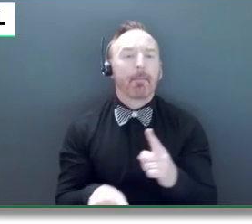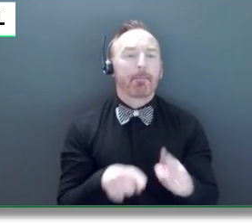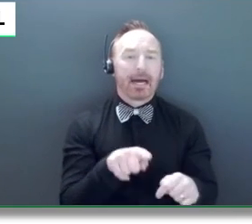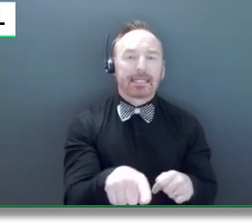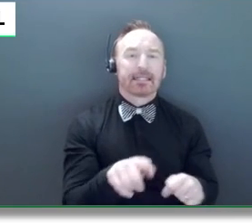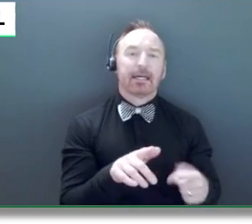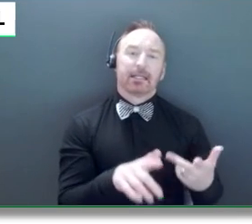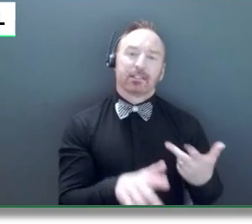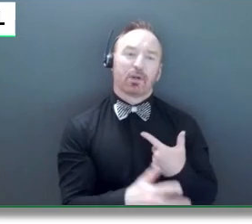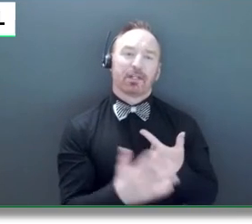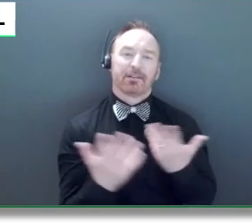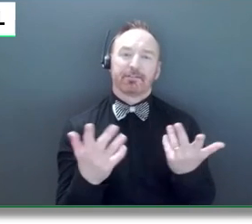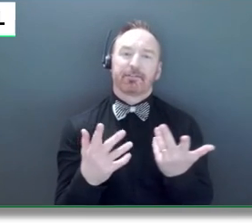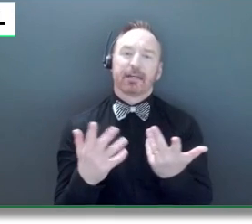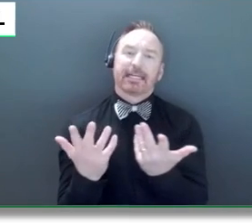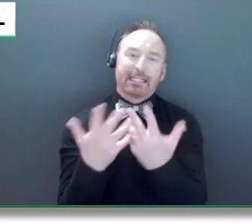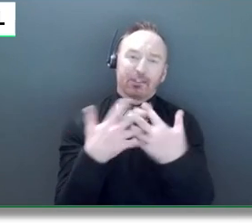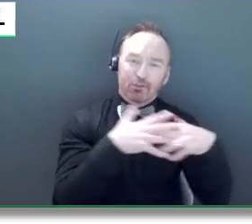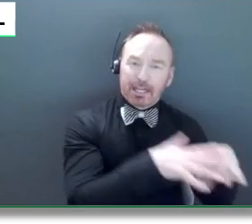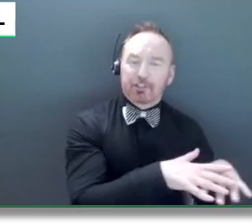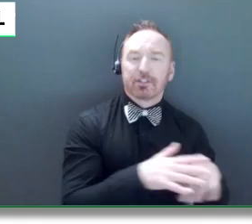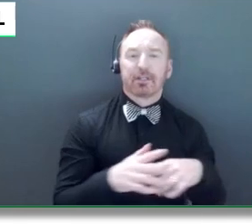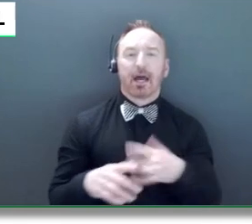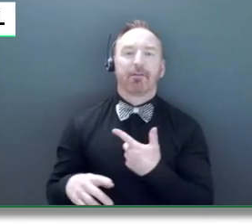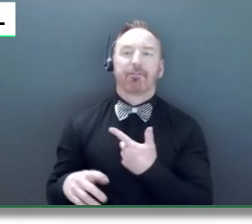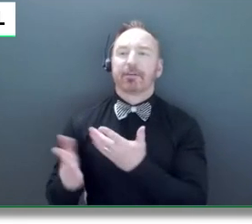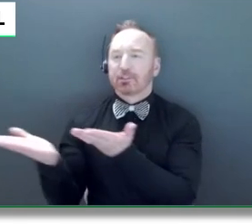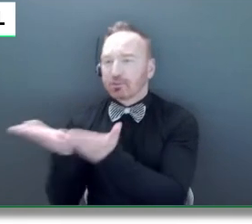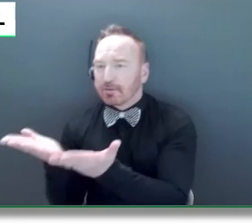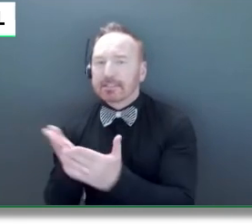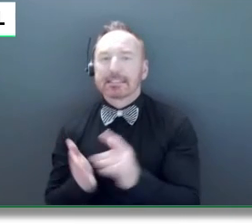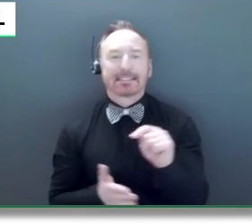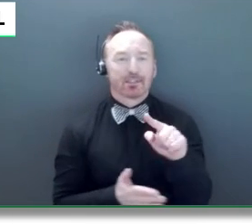and services. Amazing yeah fantastic. Thank you Carinna.